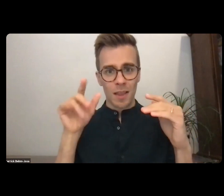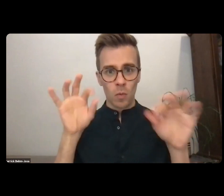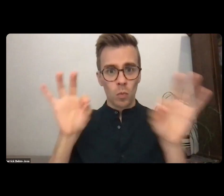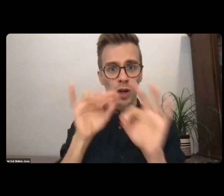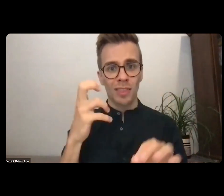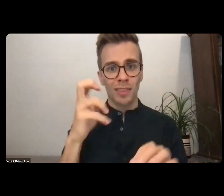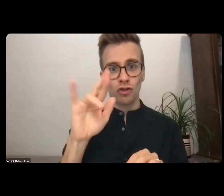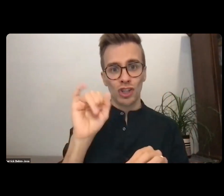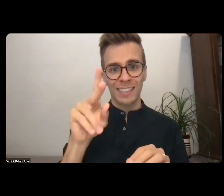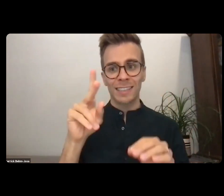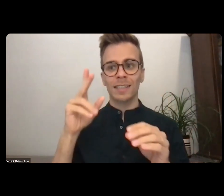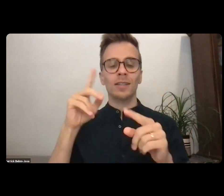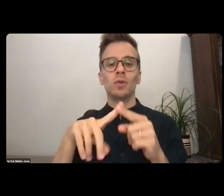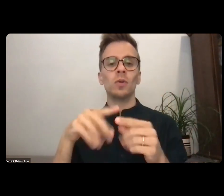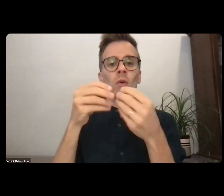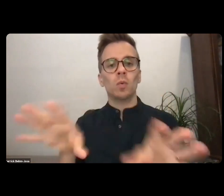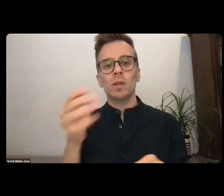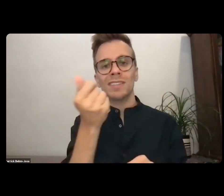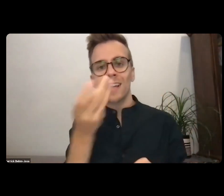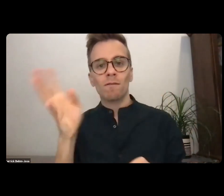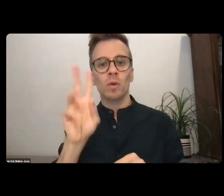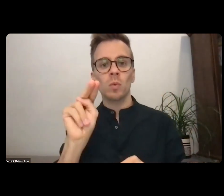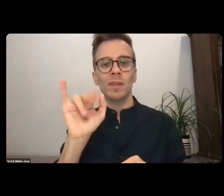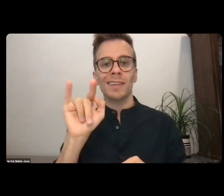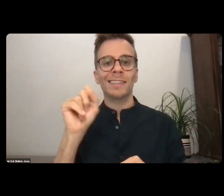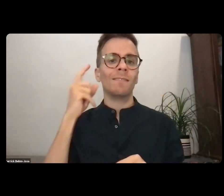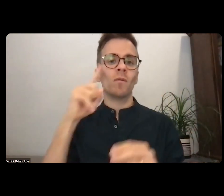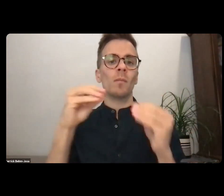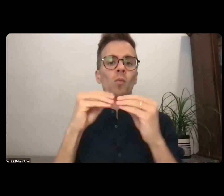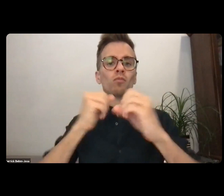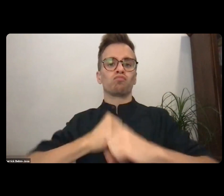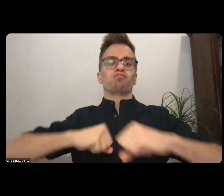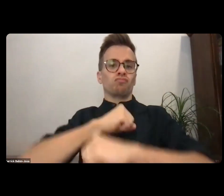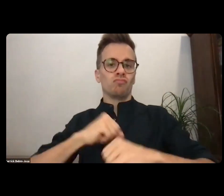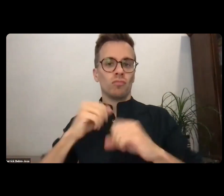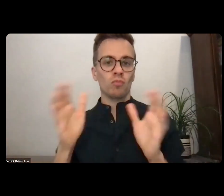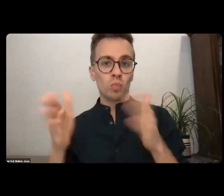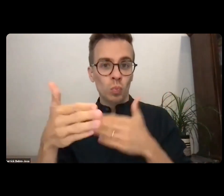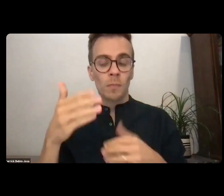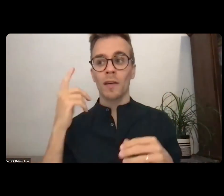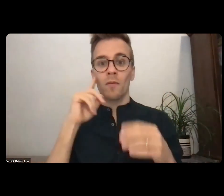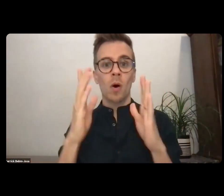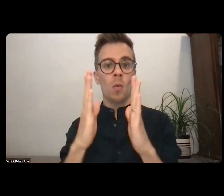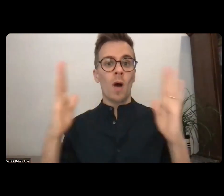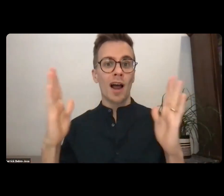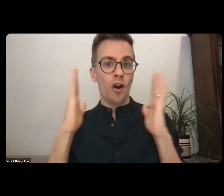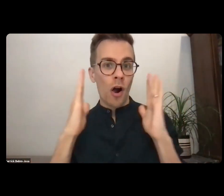So there's a balance between the risk compared to losing several units in order to have more